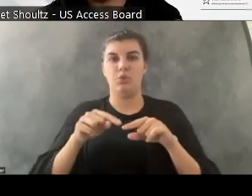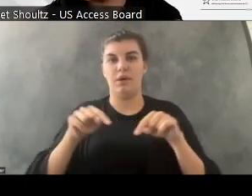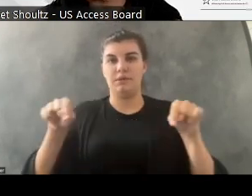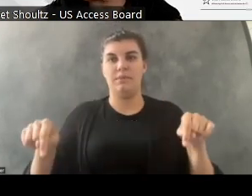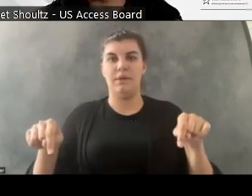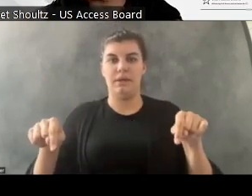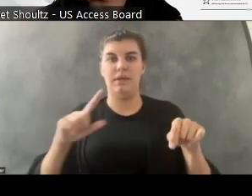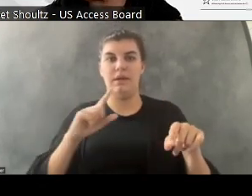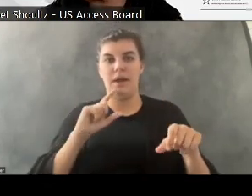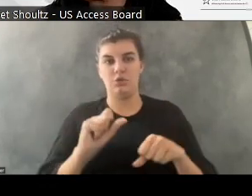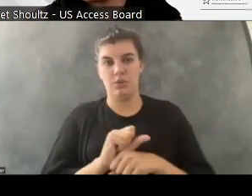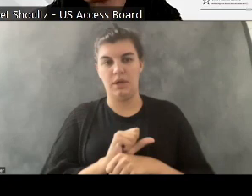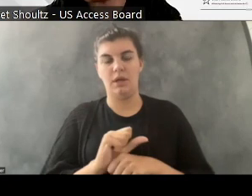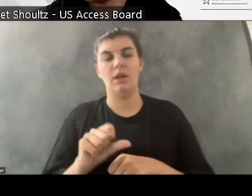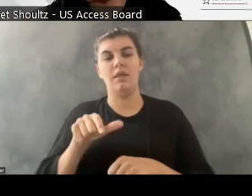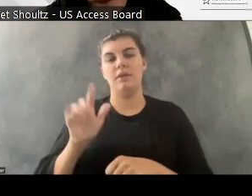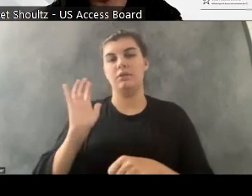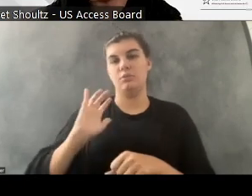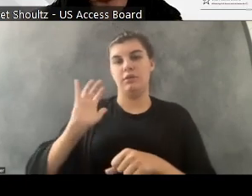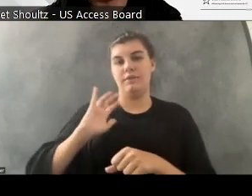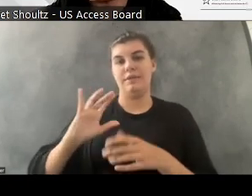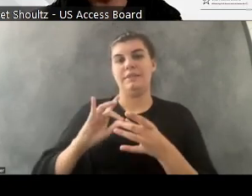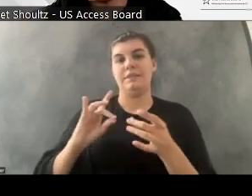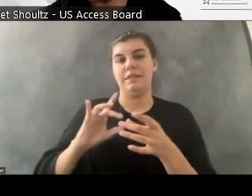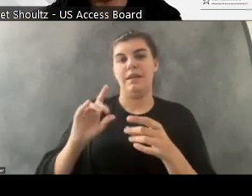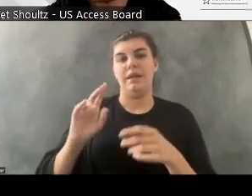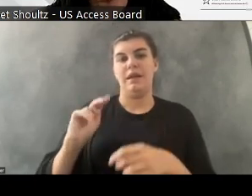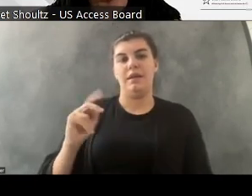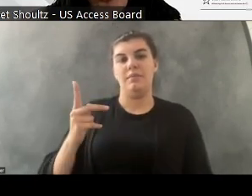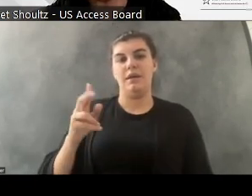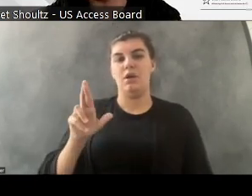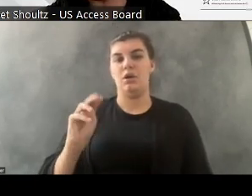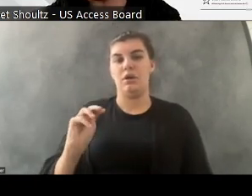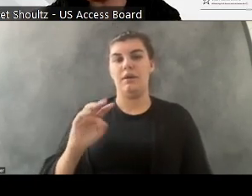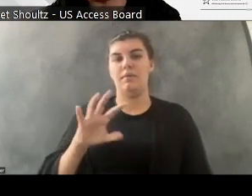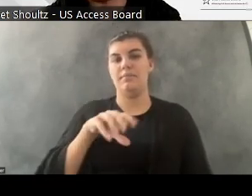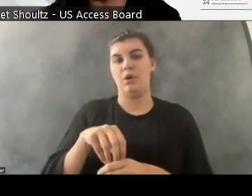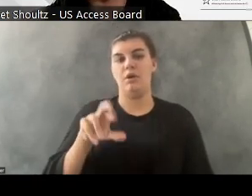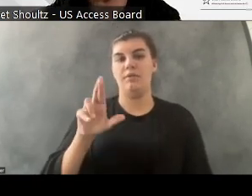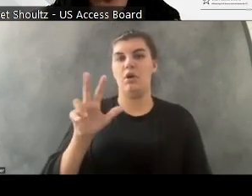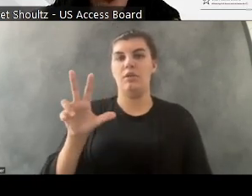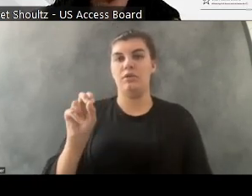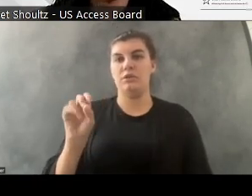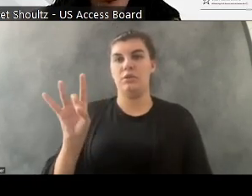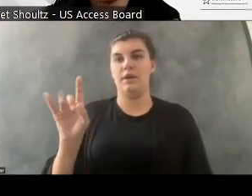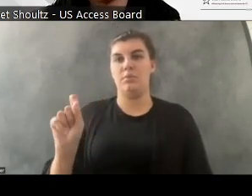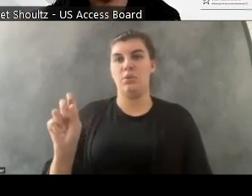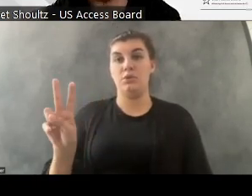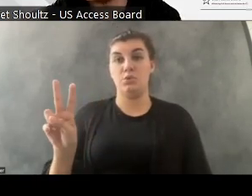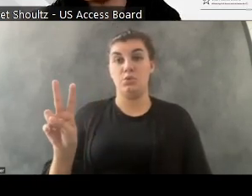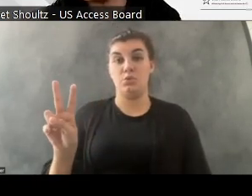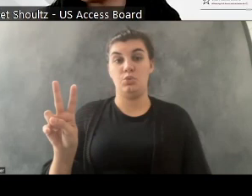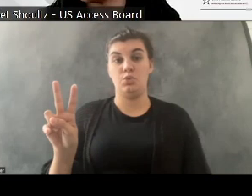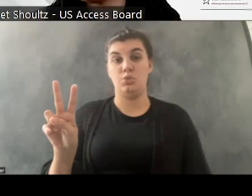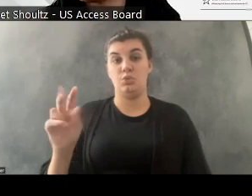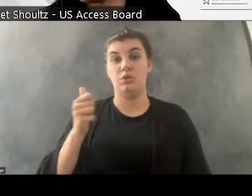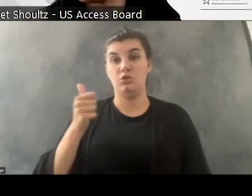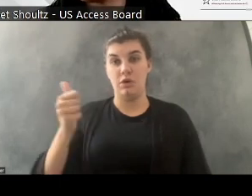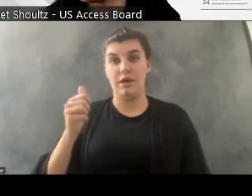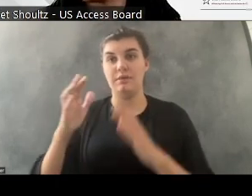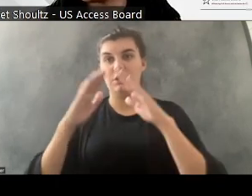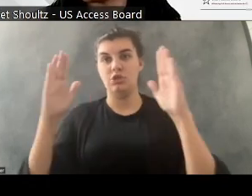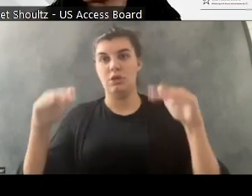This was previously stated that in the NPRM as part of provision R308.2 Transit Shelters.